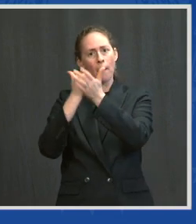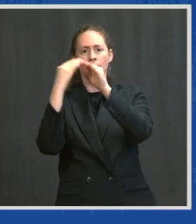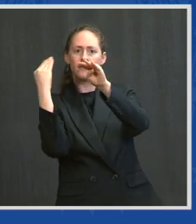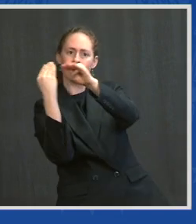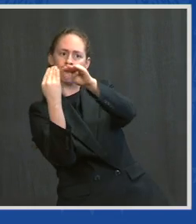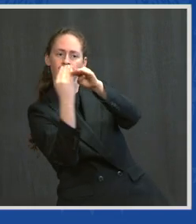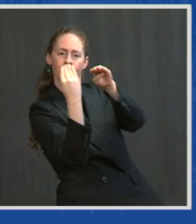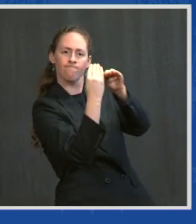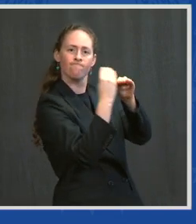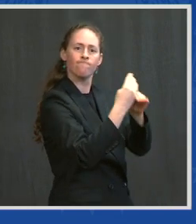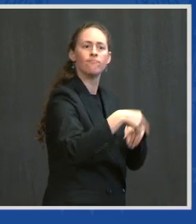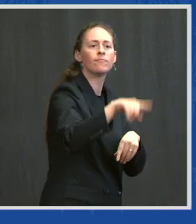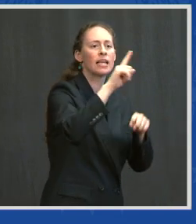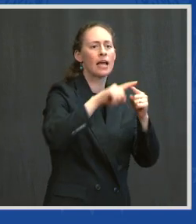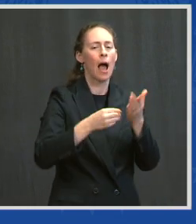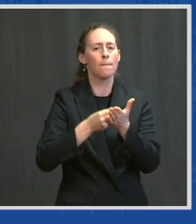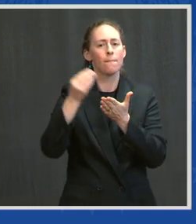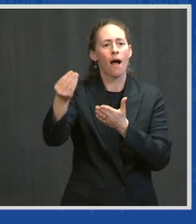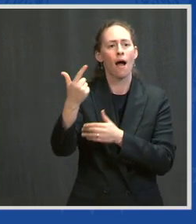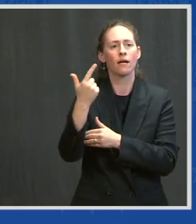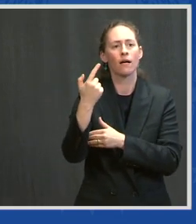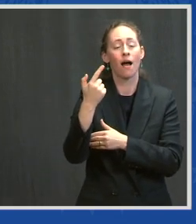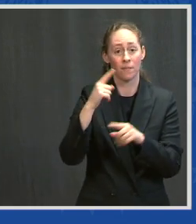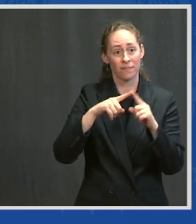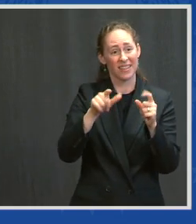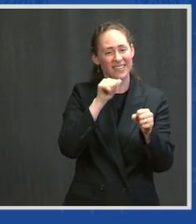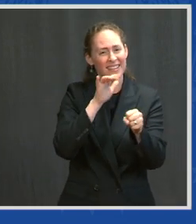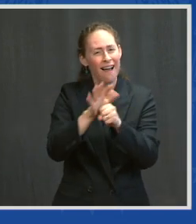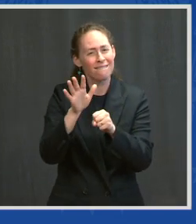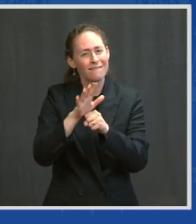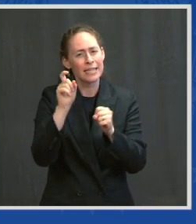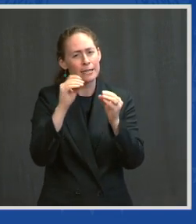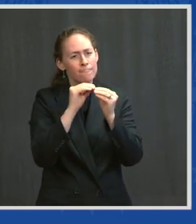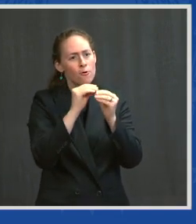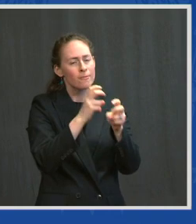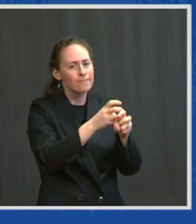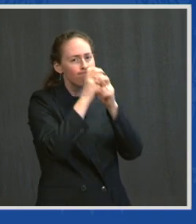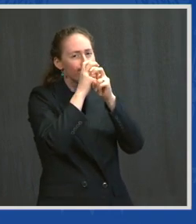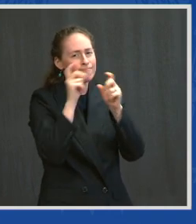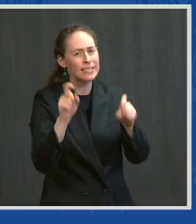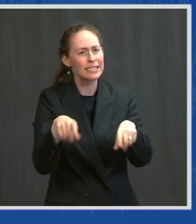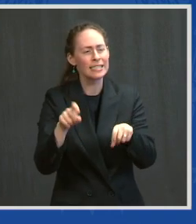And, today, enough rogue gun dealers feel like they can get away with selling guns